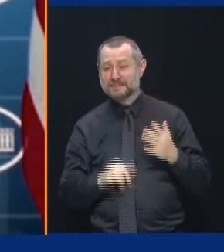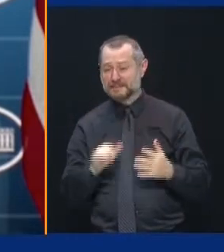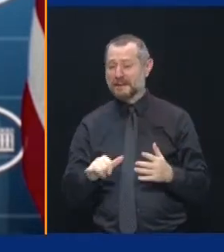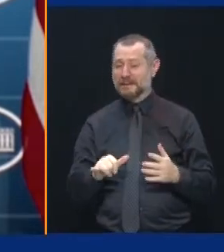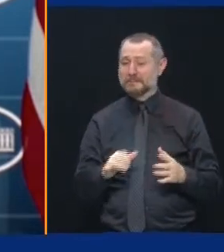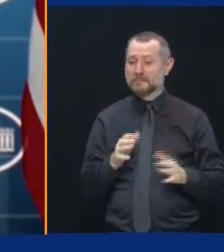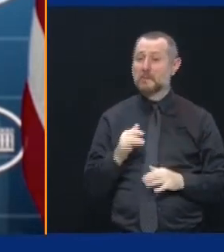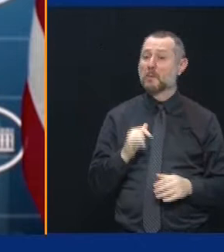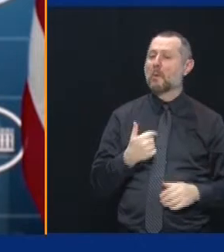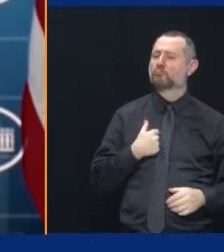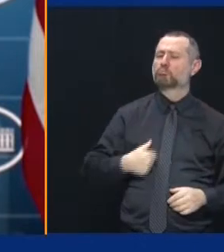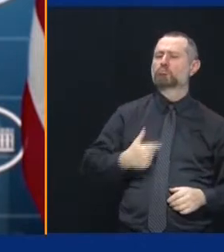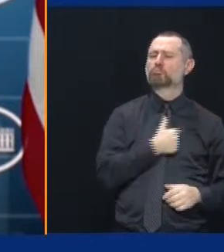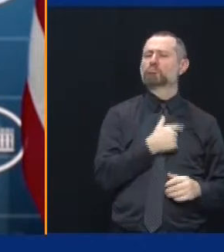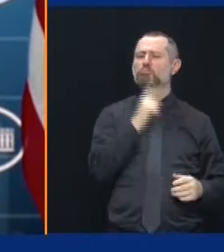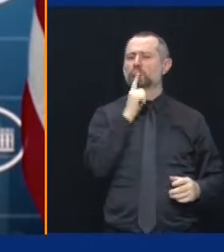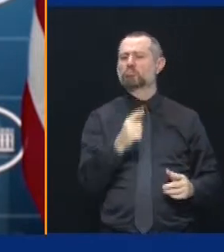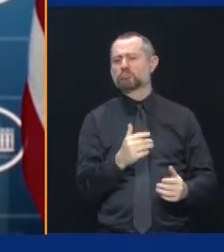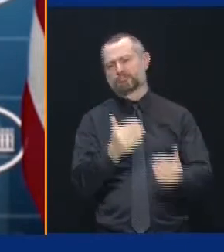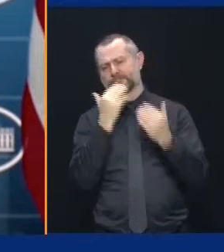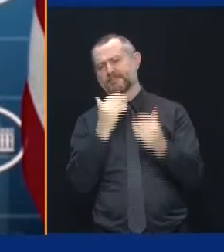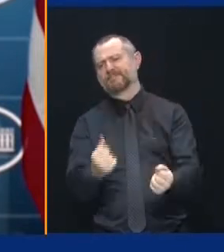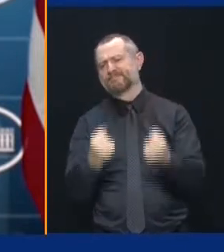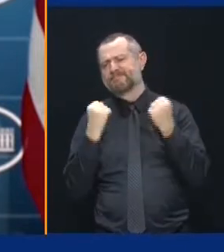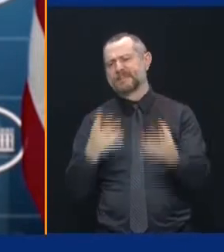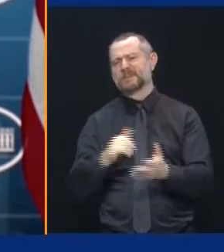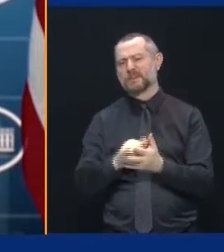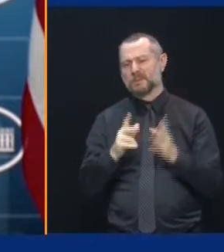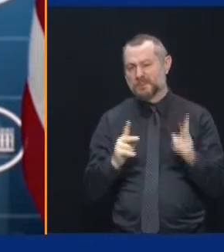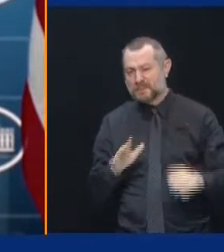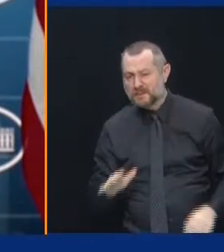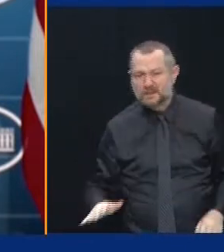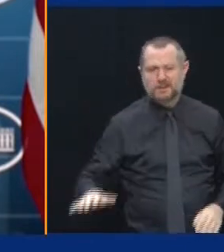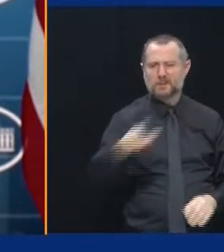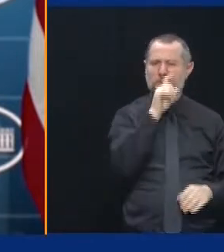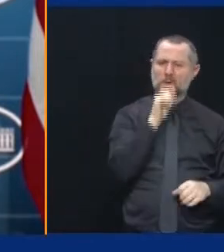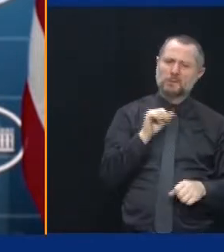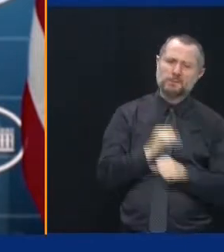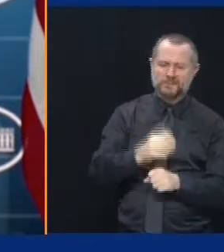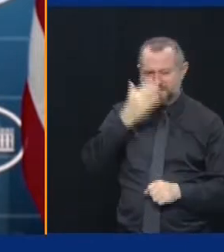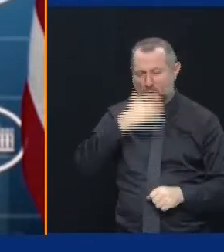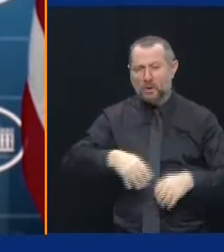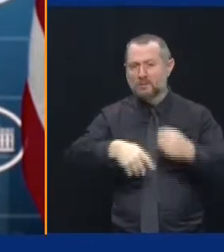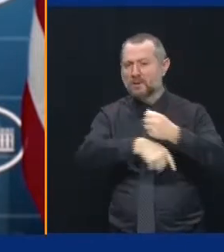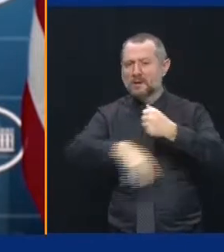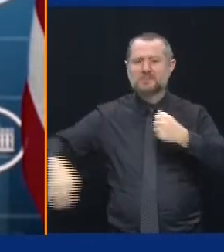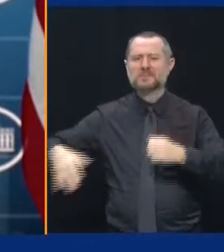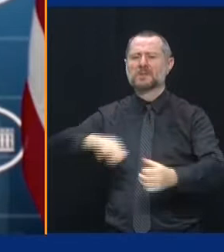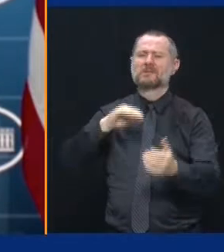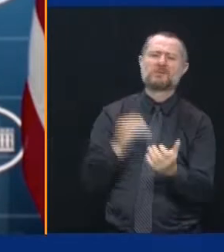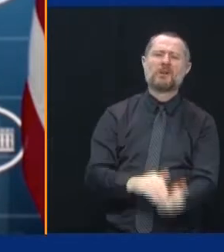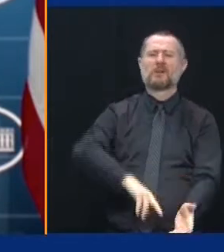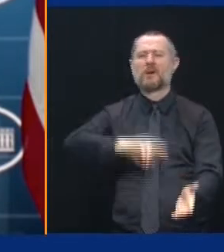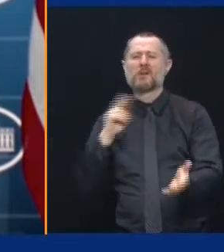JUST LIKE THE ONES GOVERNOR CUOMO HAD JUST ANNOUNCED. WE'RE GRATEFUL FOR THE EFFORTS OF SO MANY NEW YORKERS ON THE